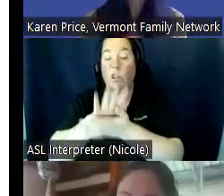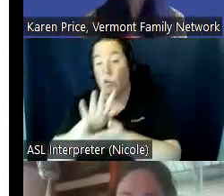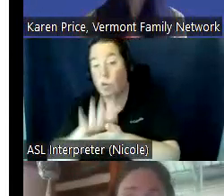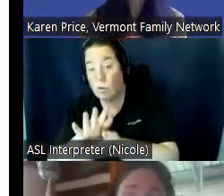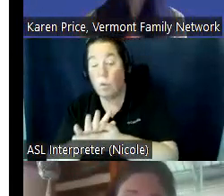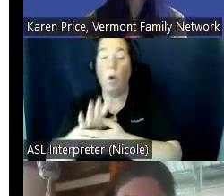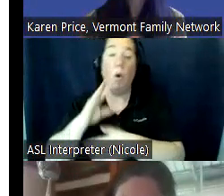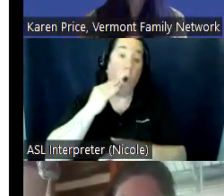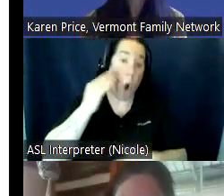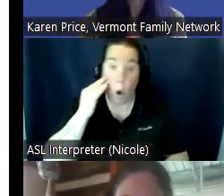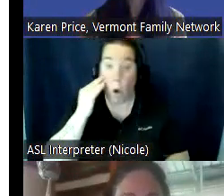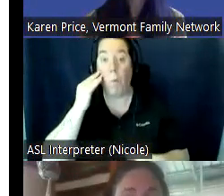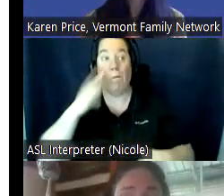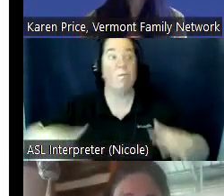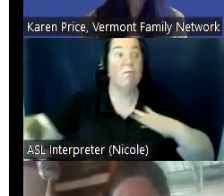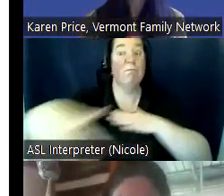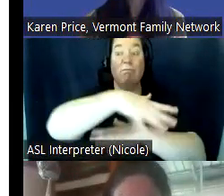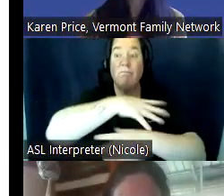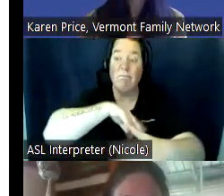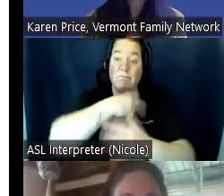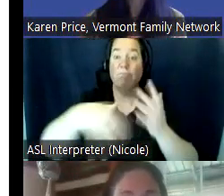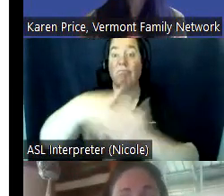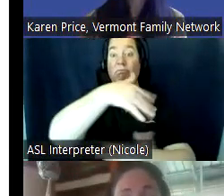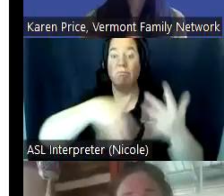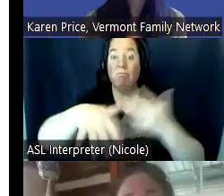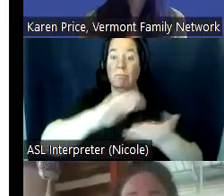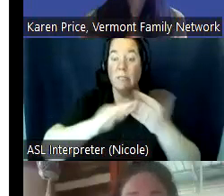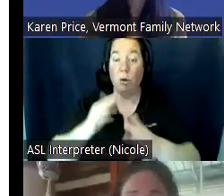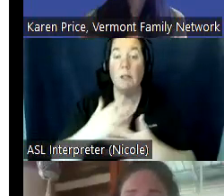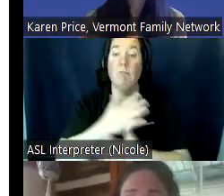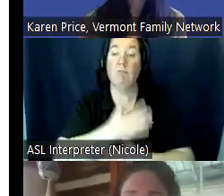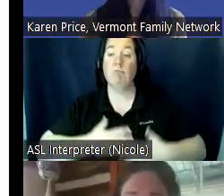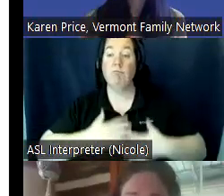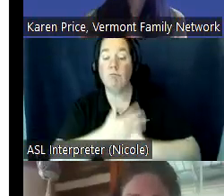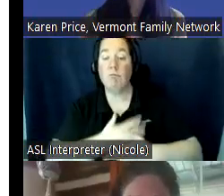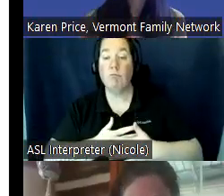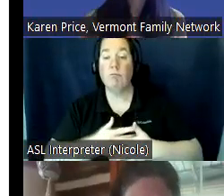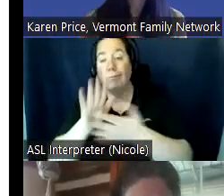in the community, for leisure time, and for post-secondary and other lifelong opportunities.